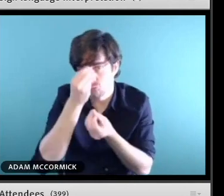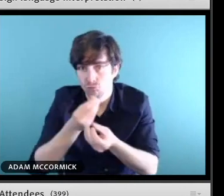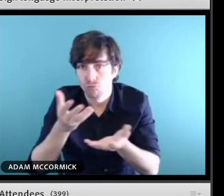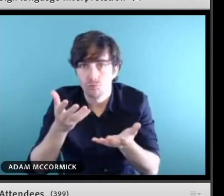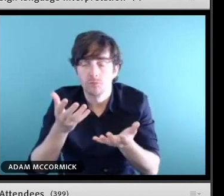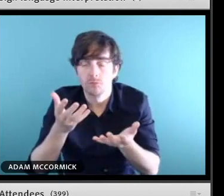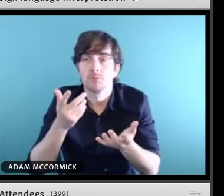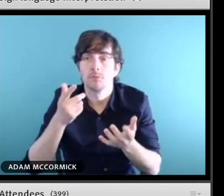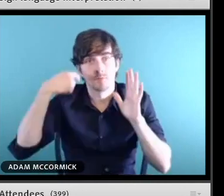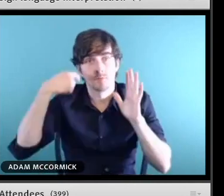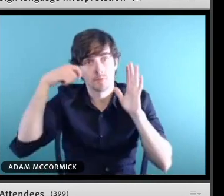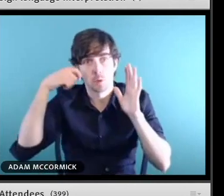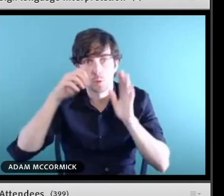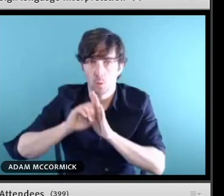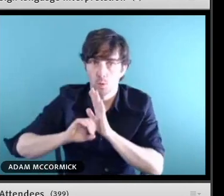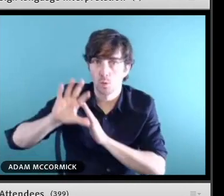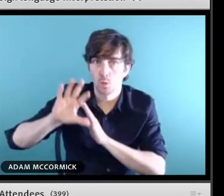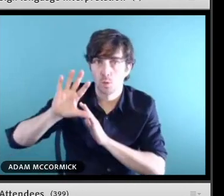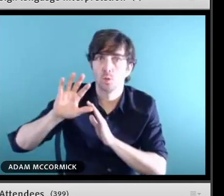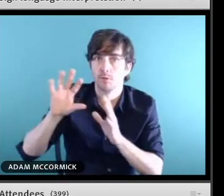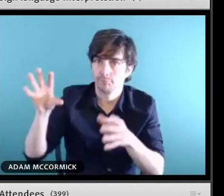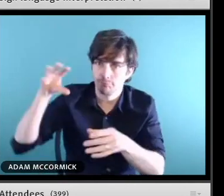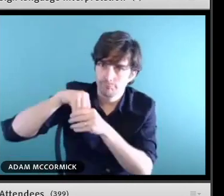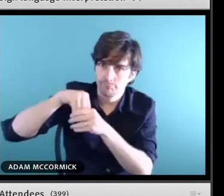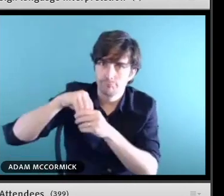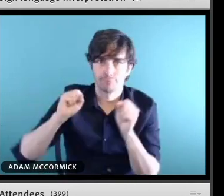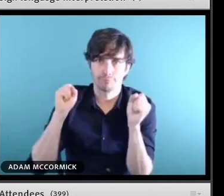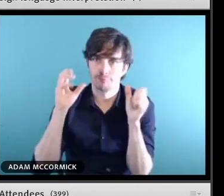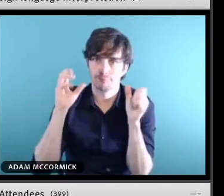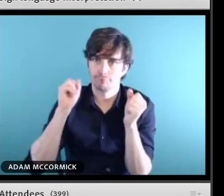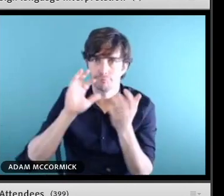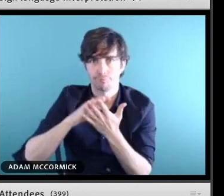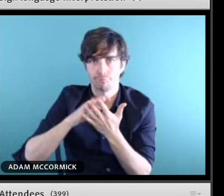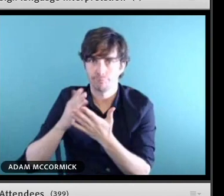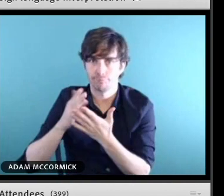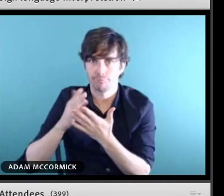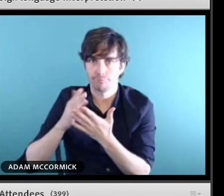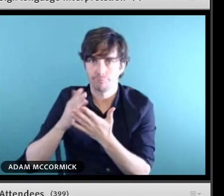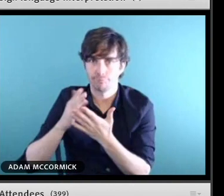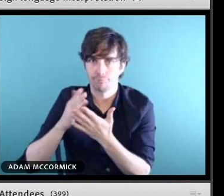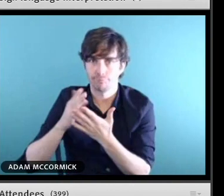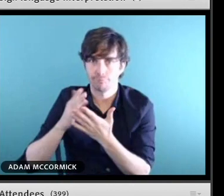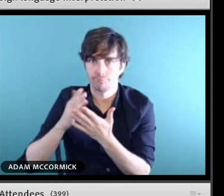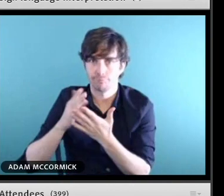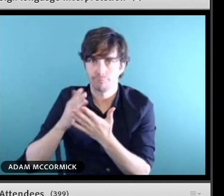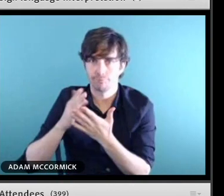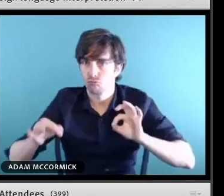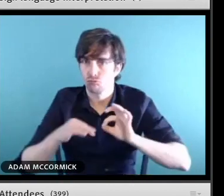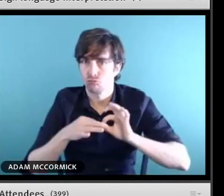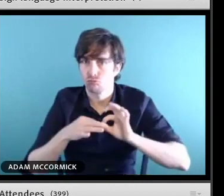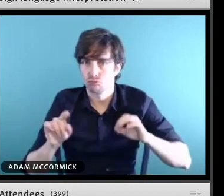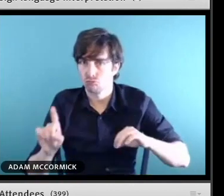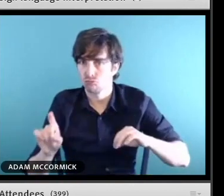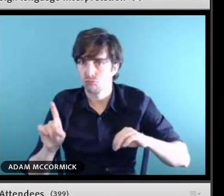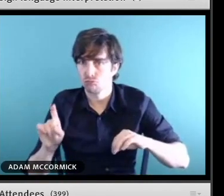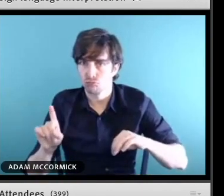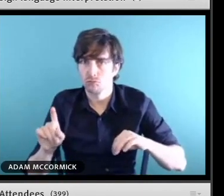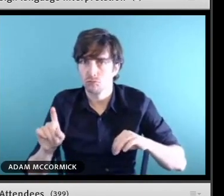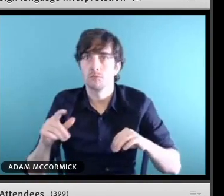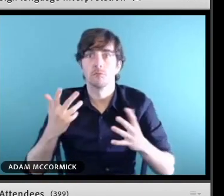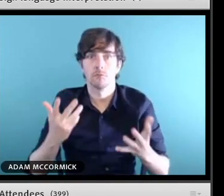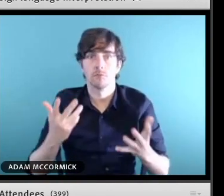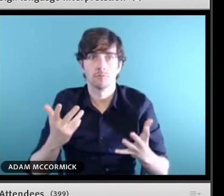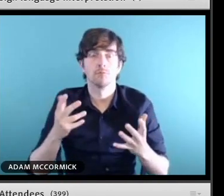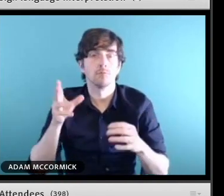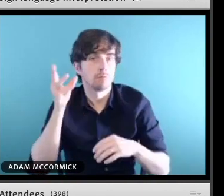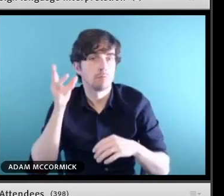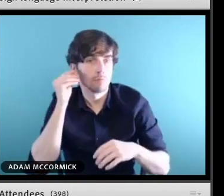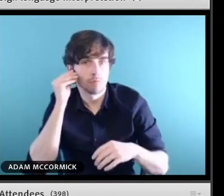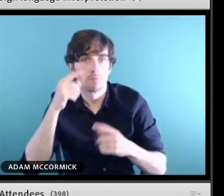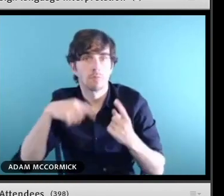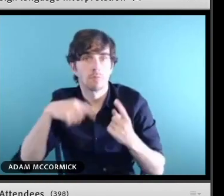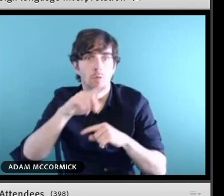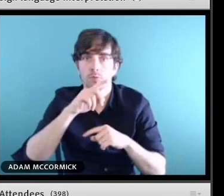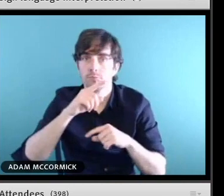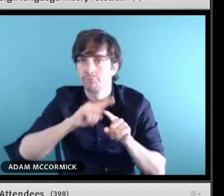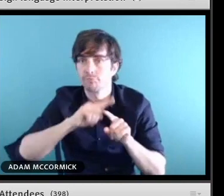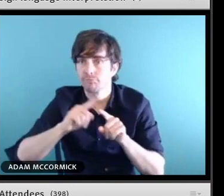needs assistance from their care giver. We are supporting facilities to encourage behavioral